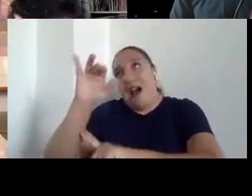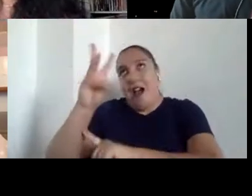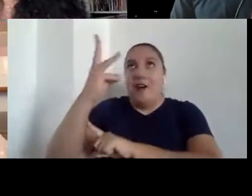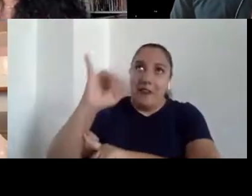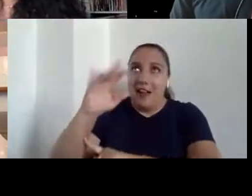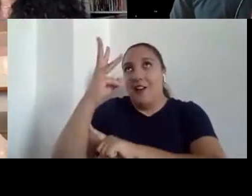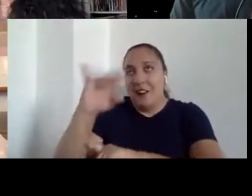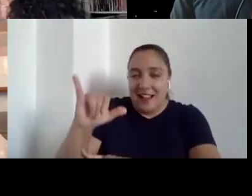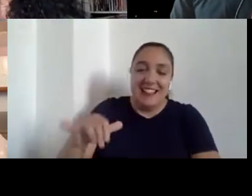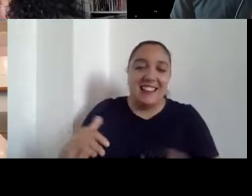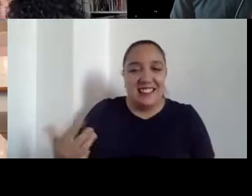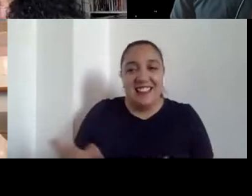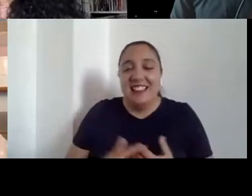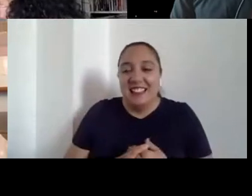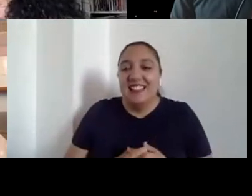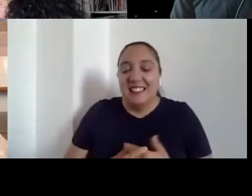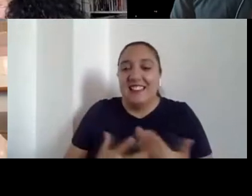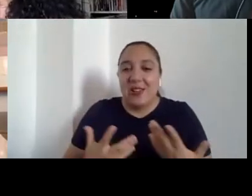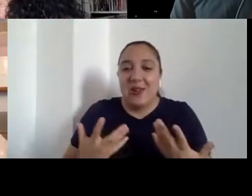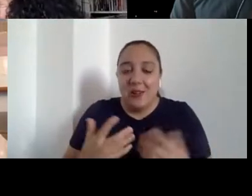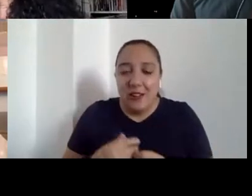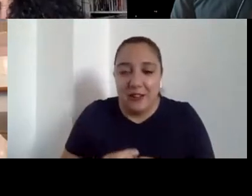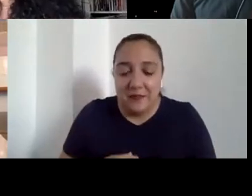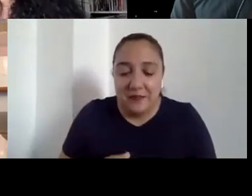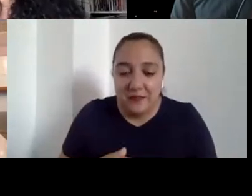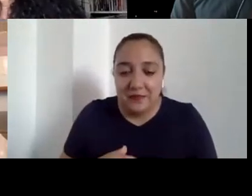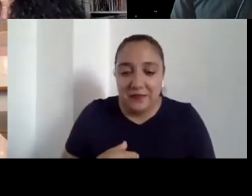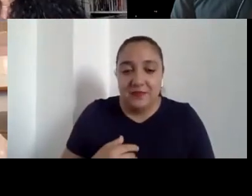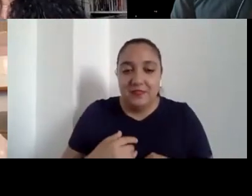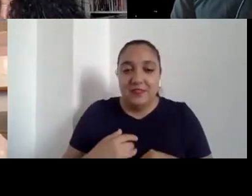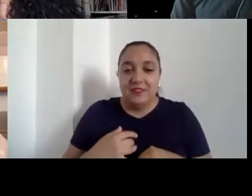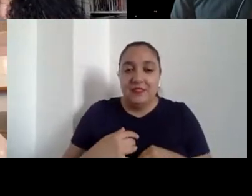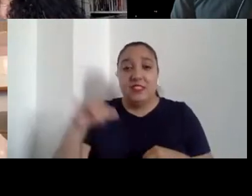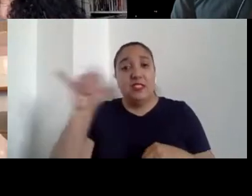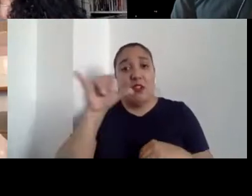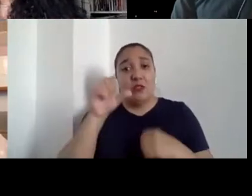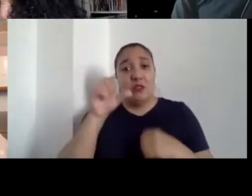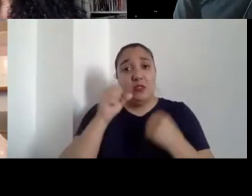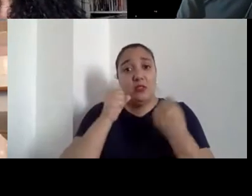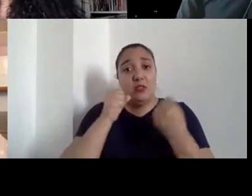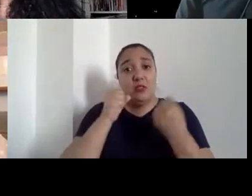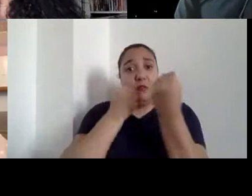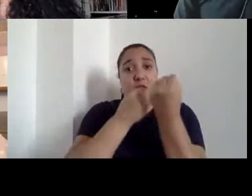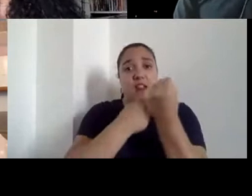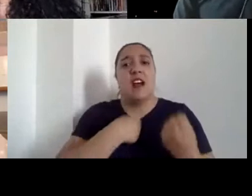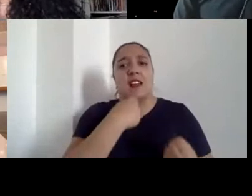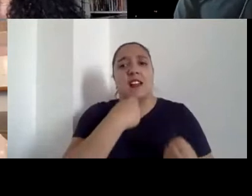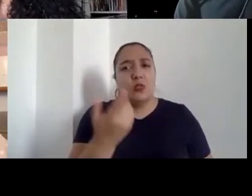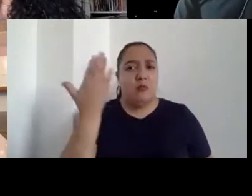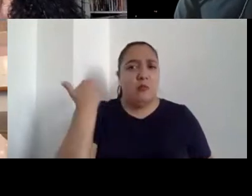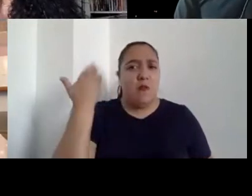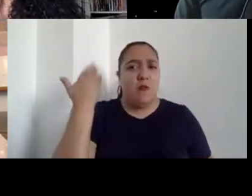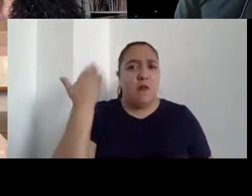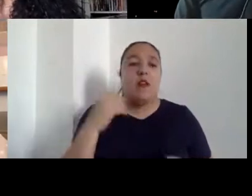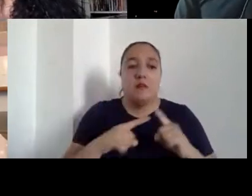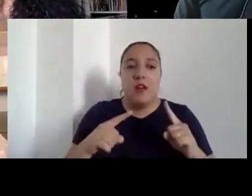to reserve? So it is also supporting, I said it last time, but I believe in facilitating